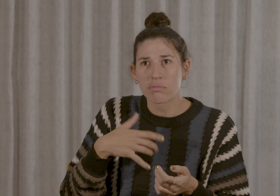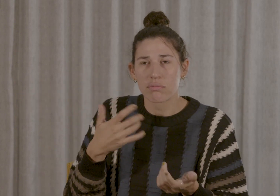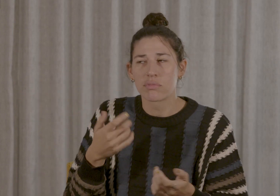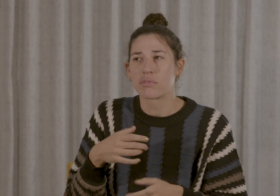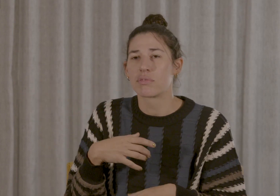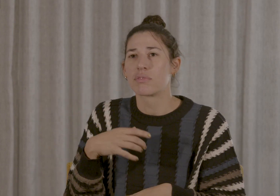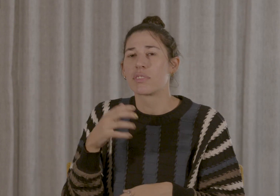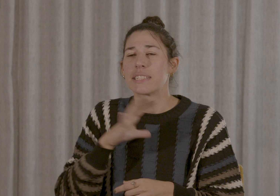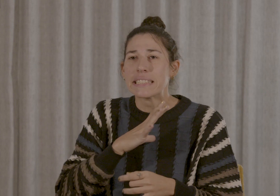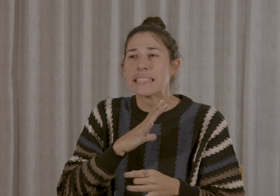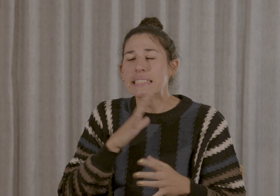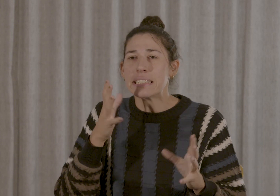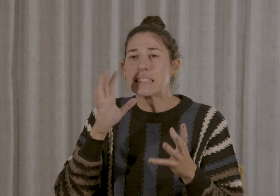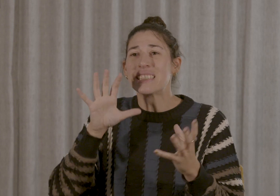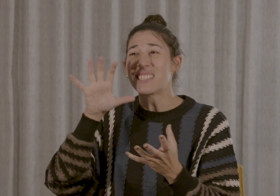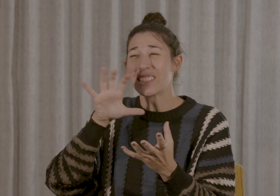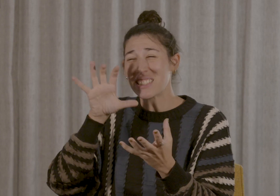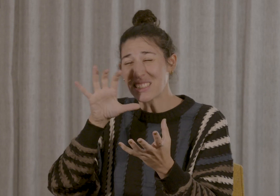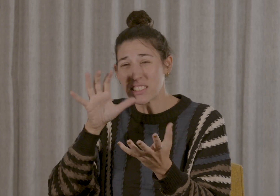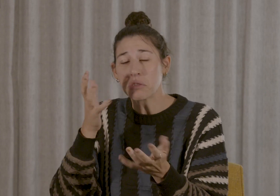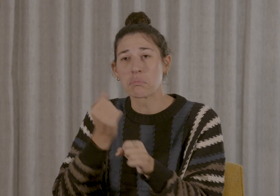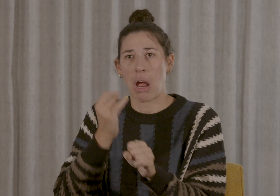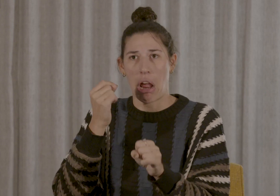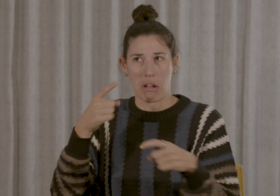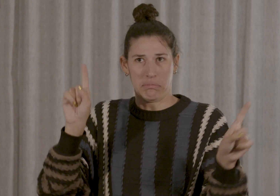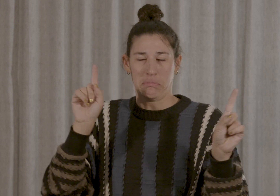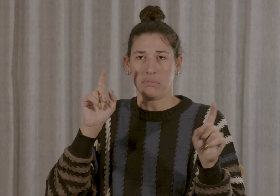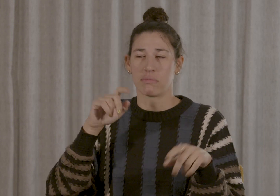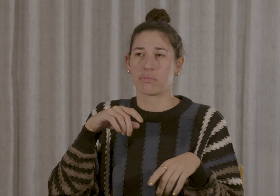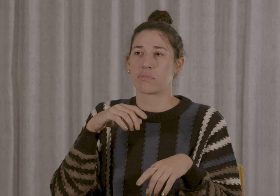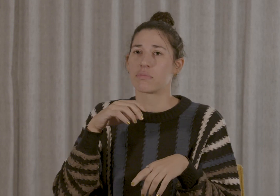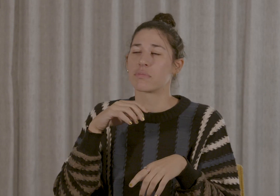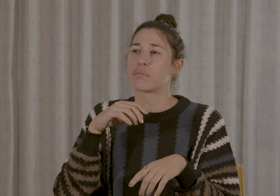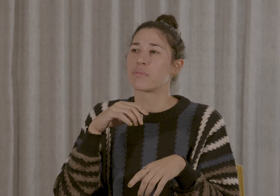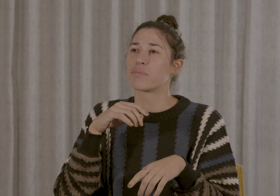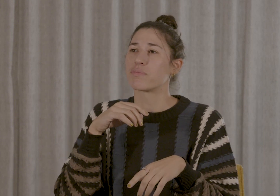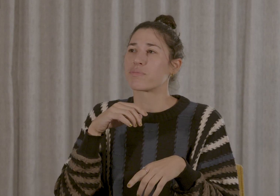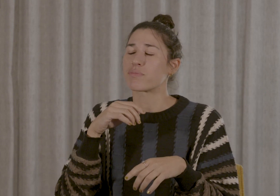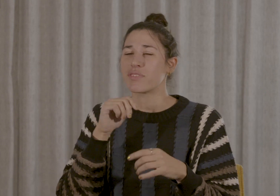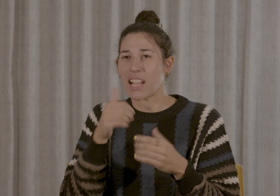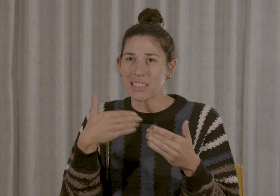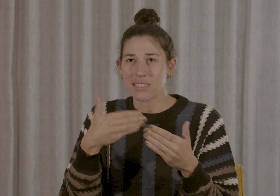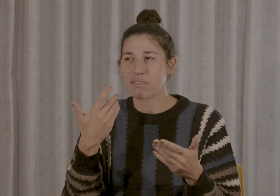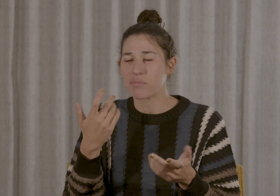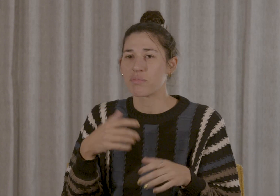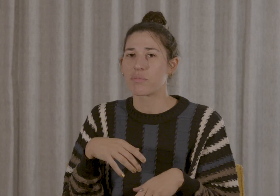They were initially resistant and it was contentious at first, but eventually it worked out. It wasn't easy.